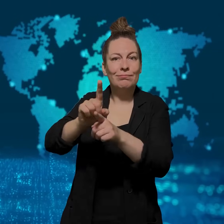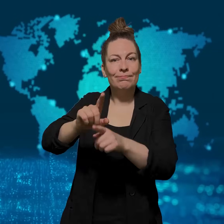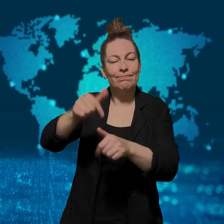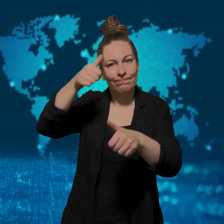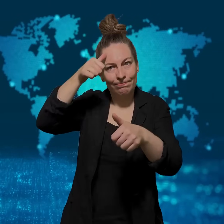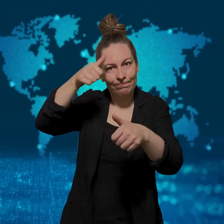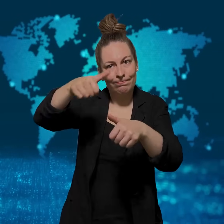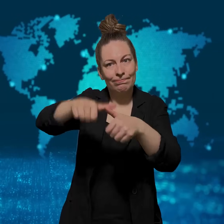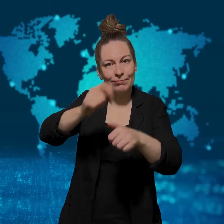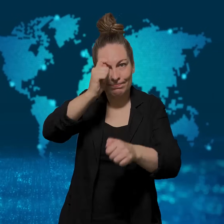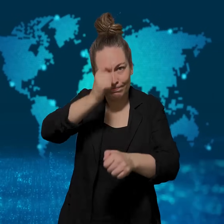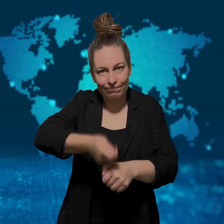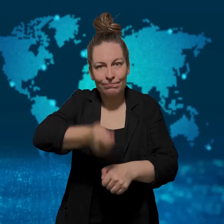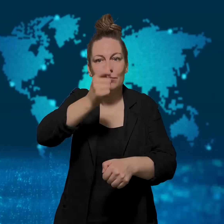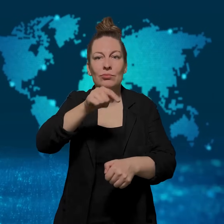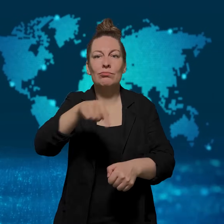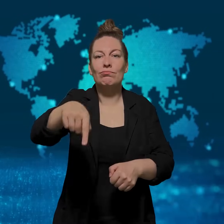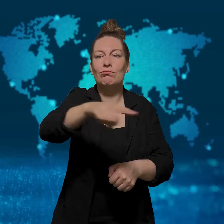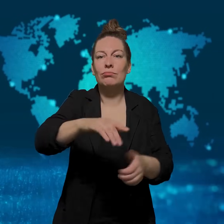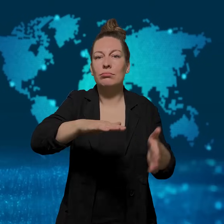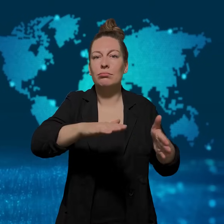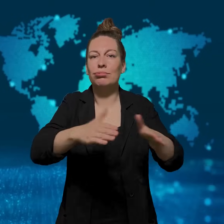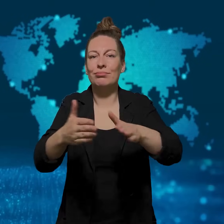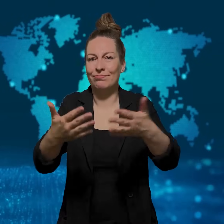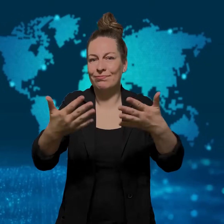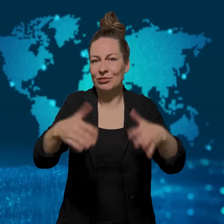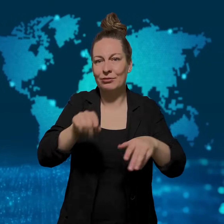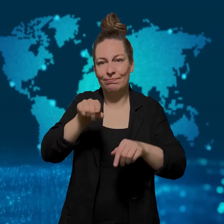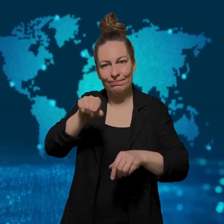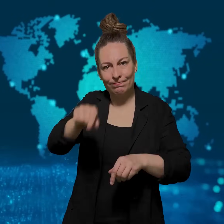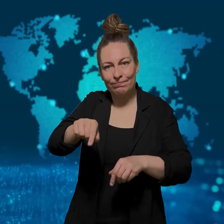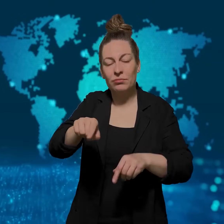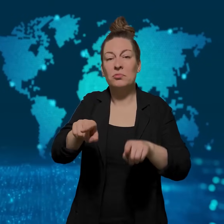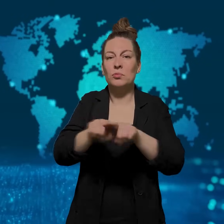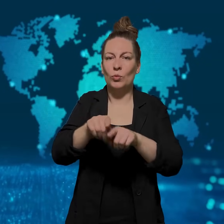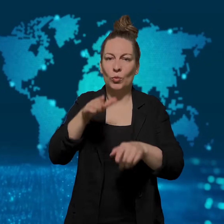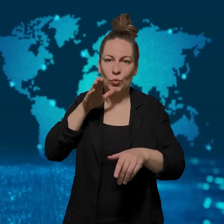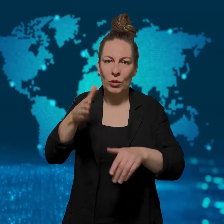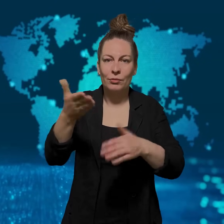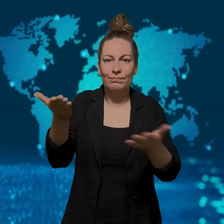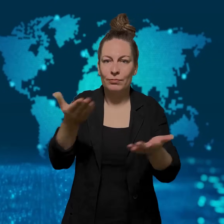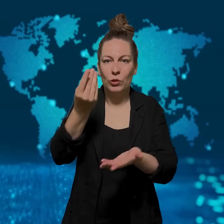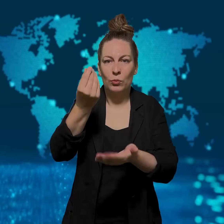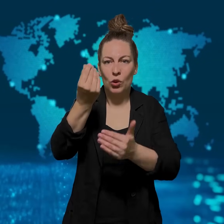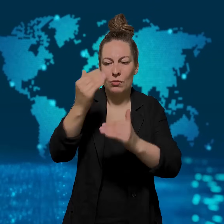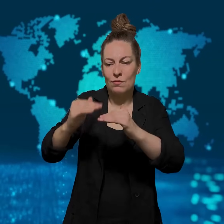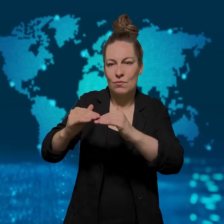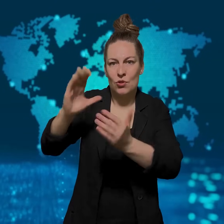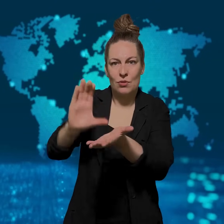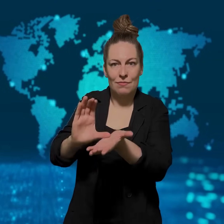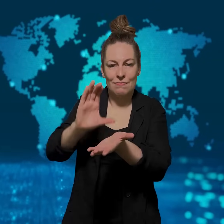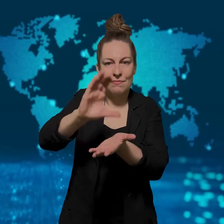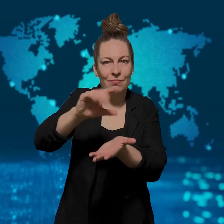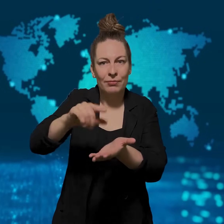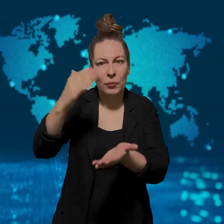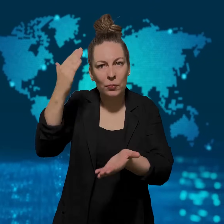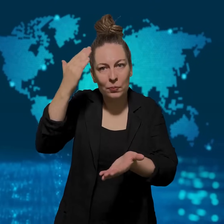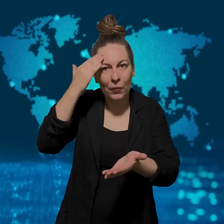their present and future police forces.